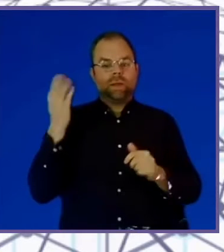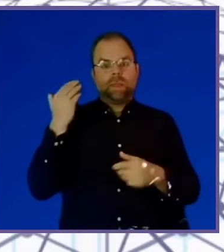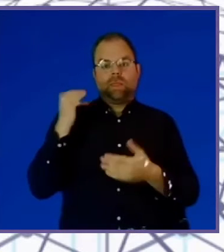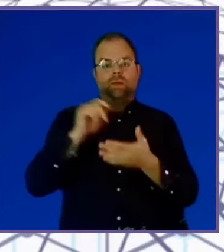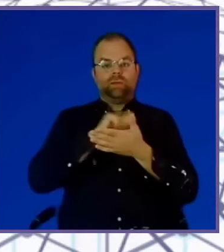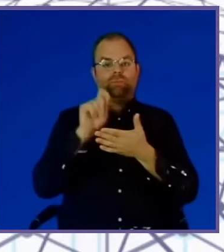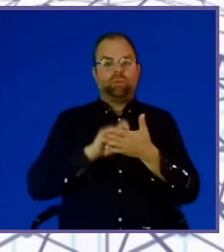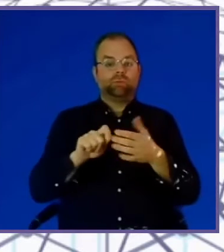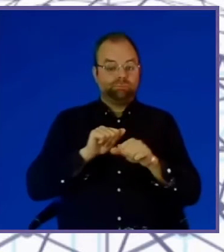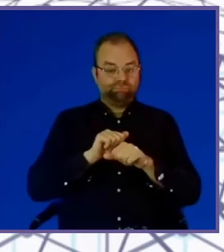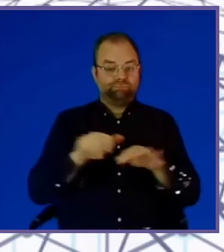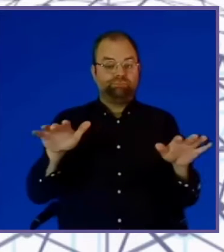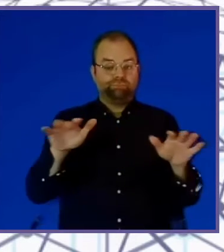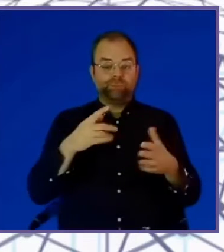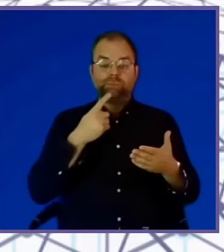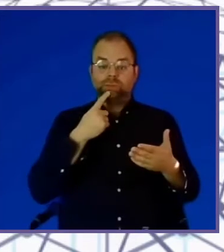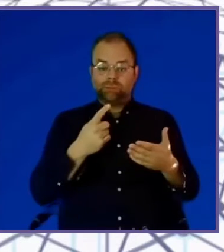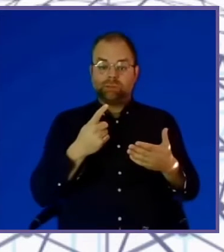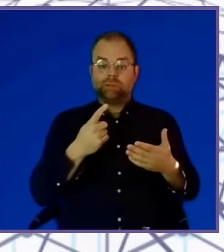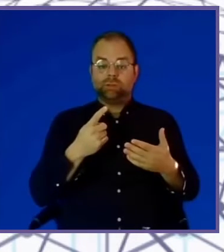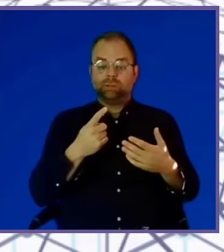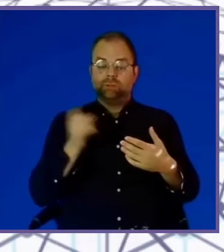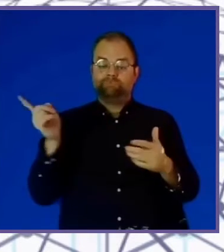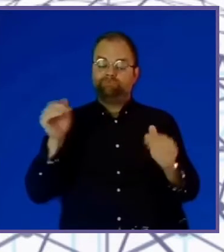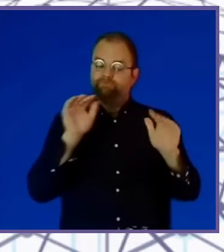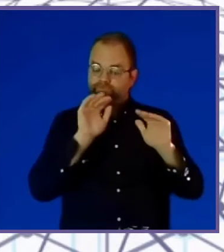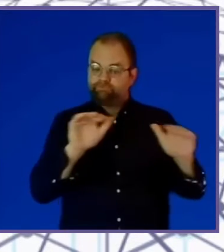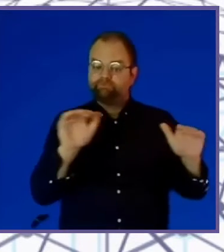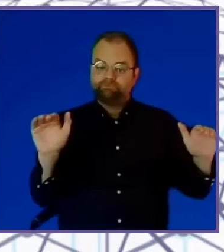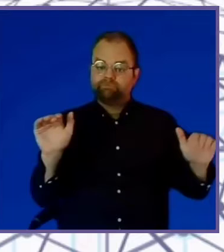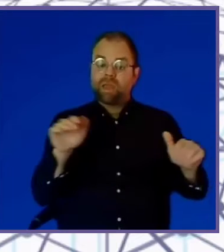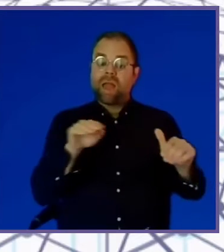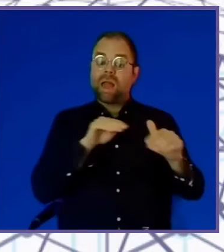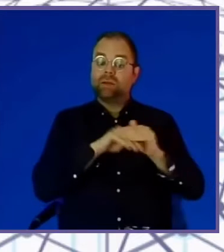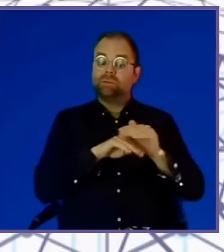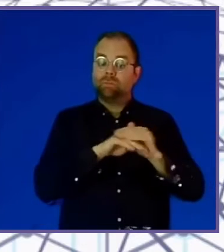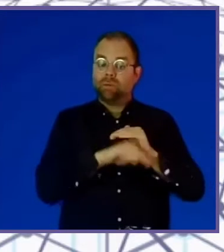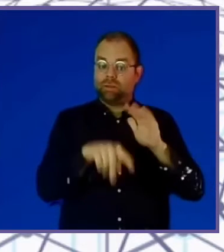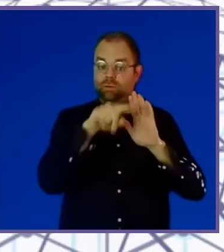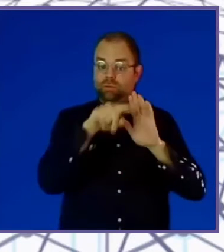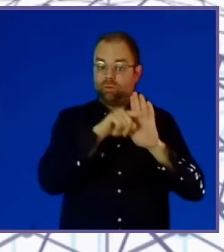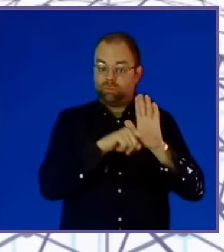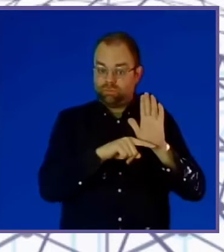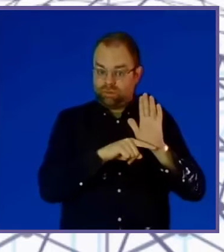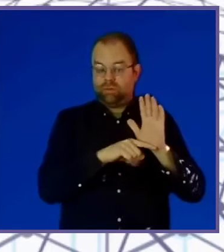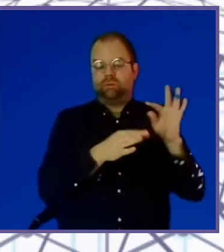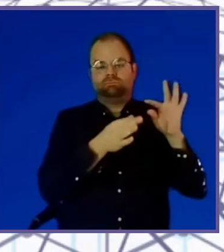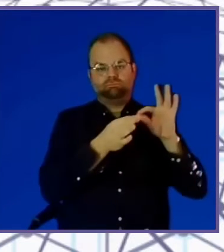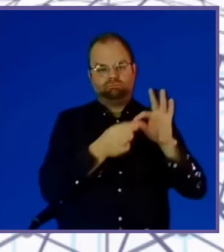independence and autonomy of persons with deaf blindness. But Pascal raised a very